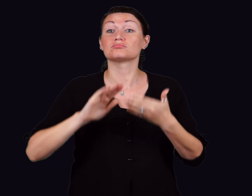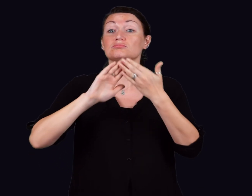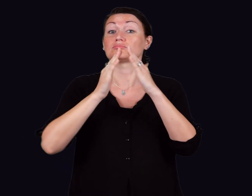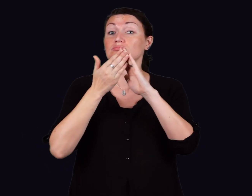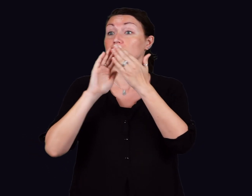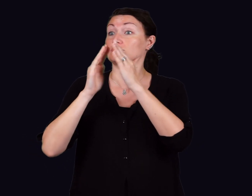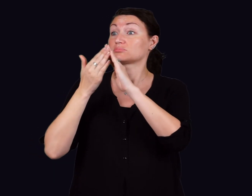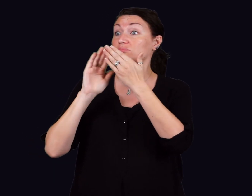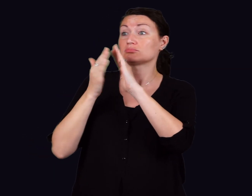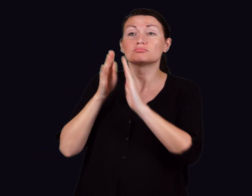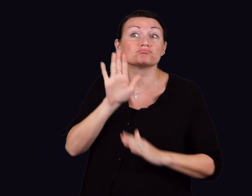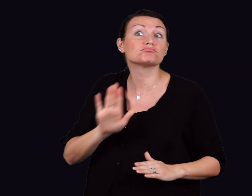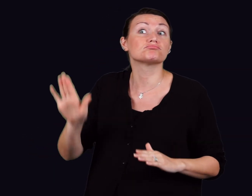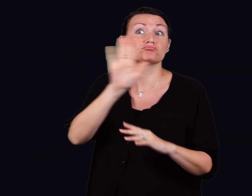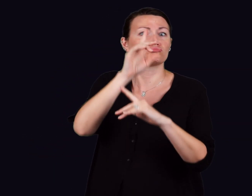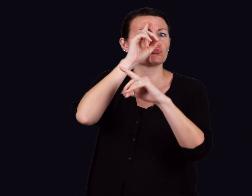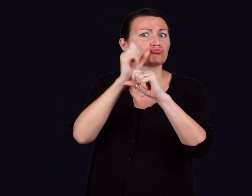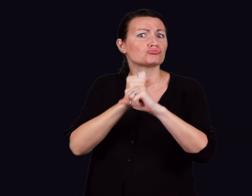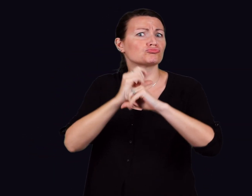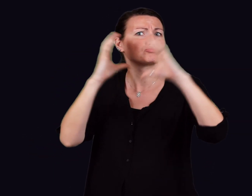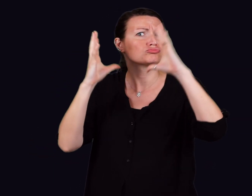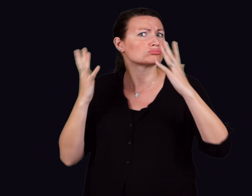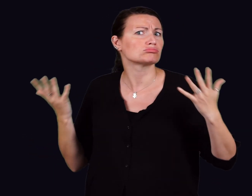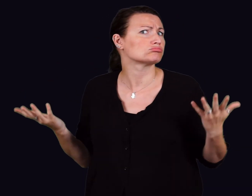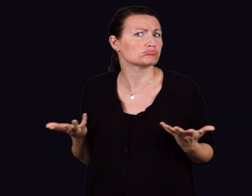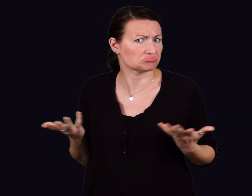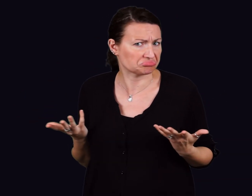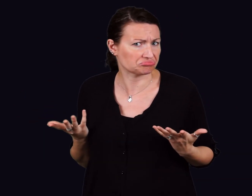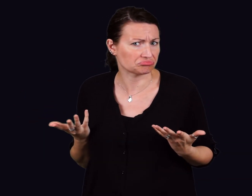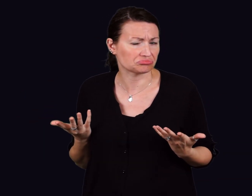Here’s the community’s vision: